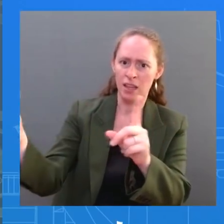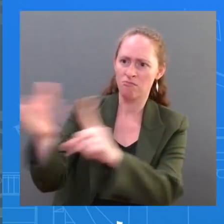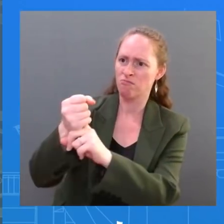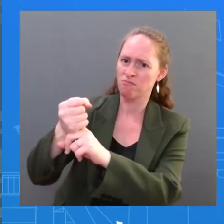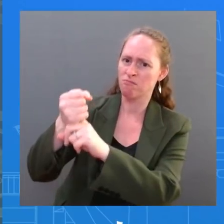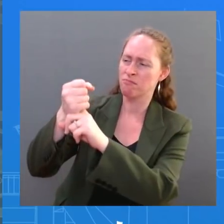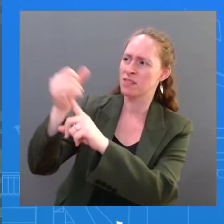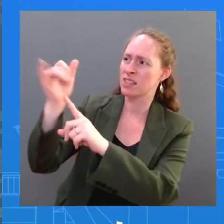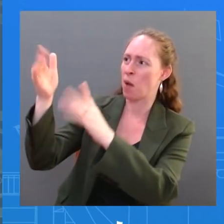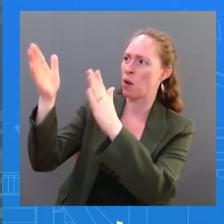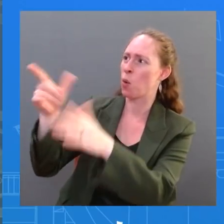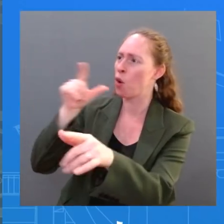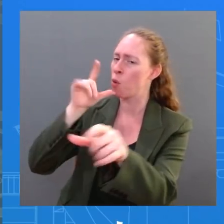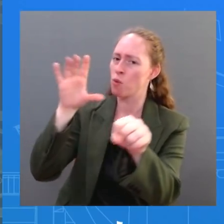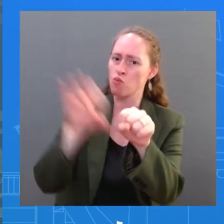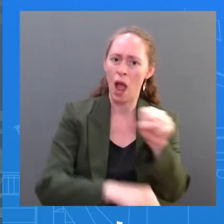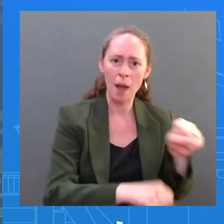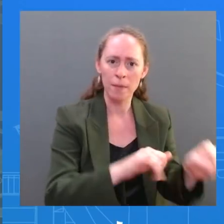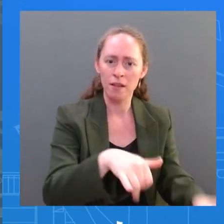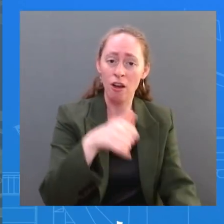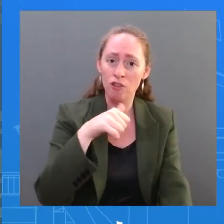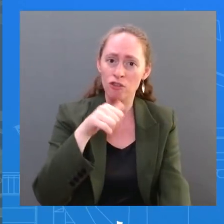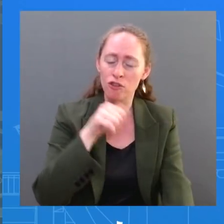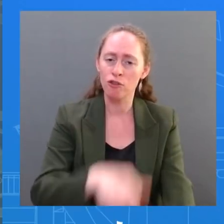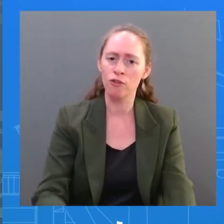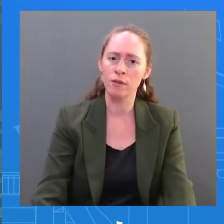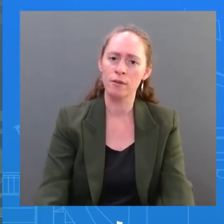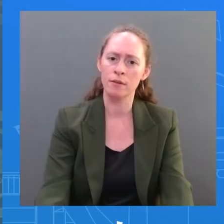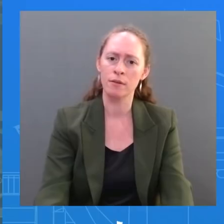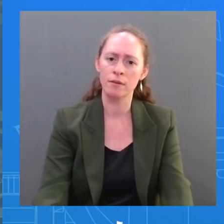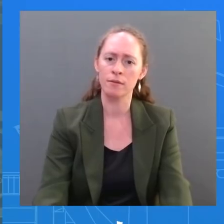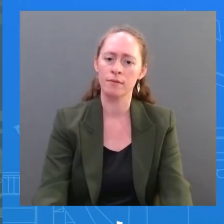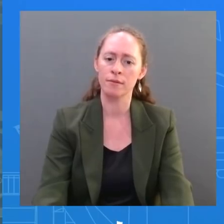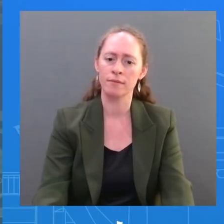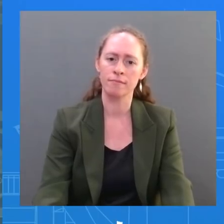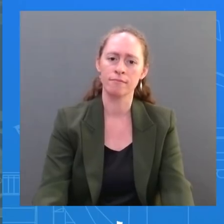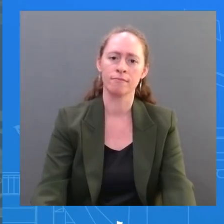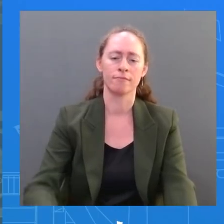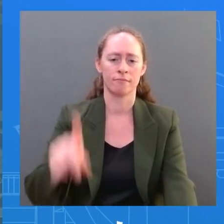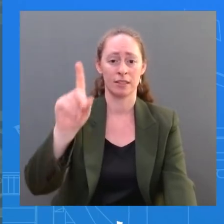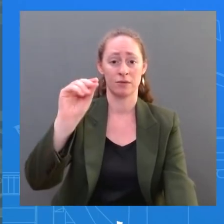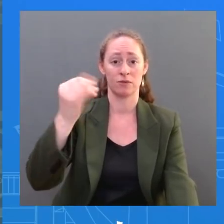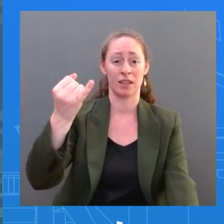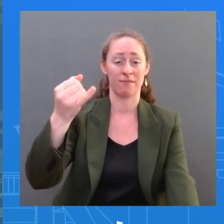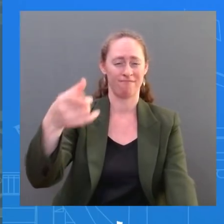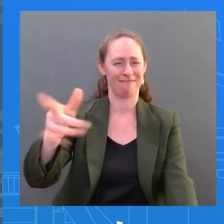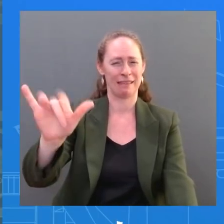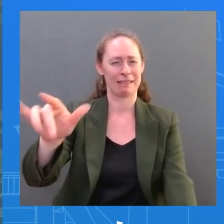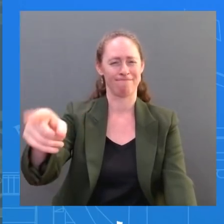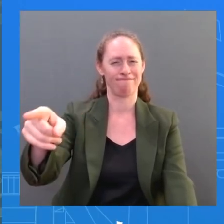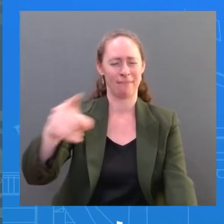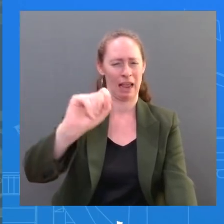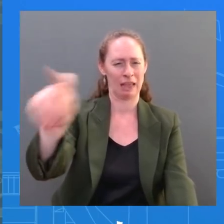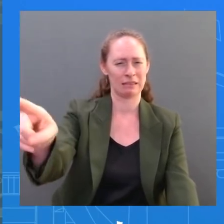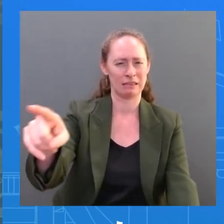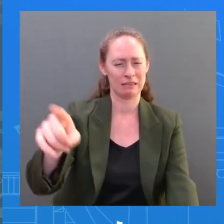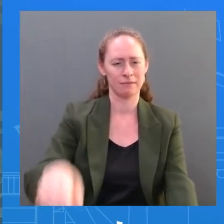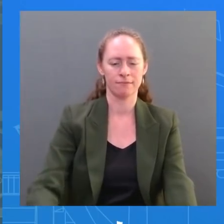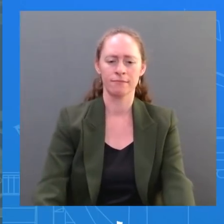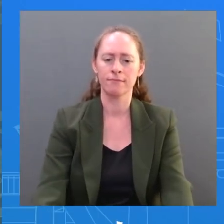that's a legal component, I would refer you to DO- -- to DOJ. I don't have more to share on the identity of this young woman